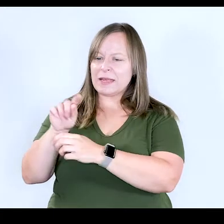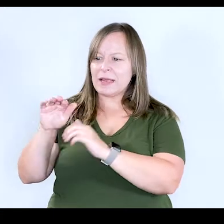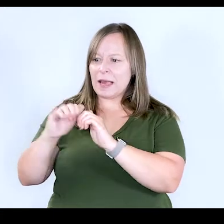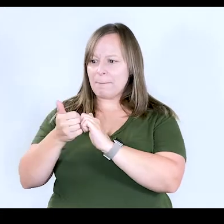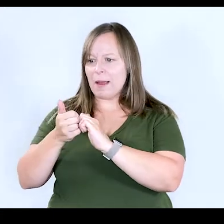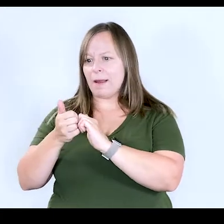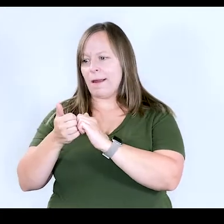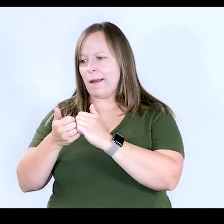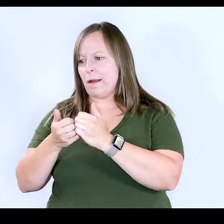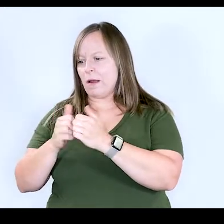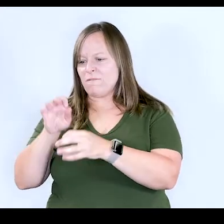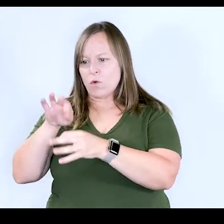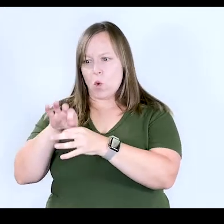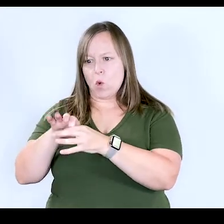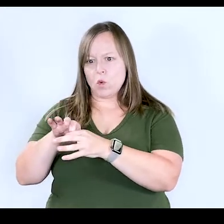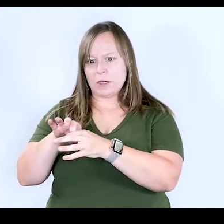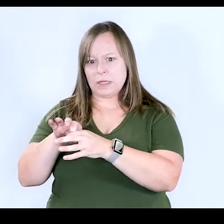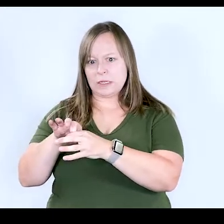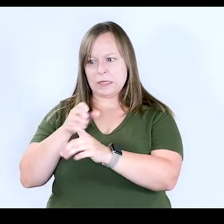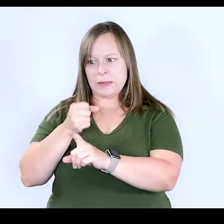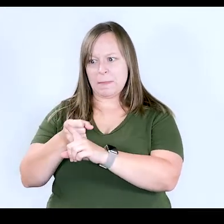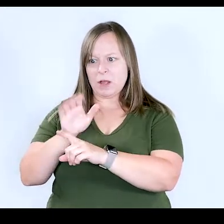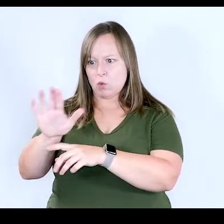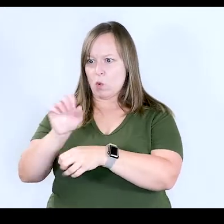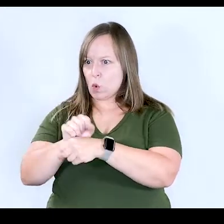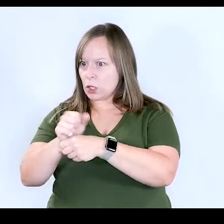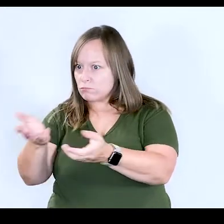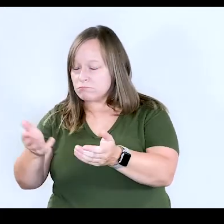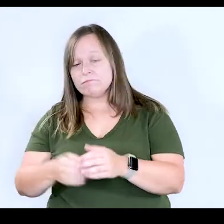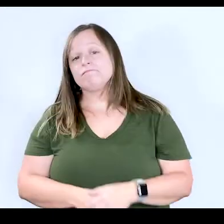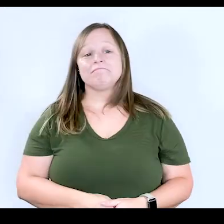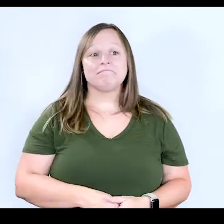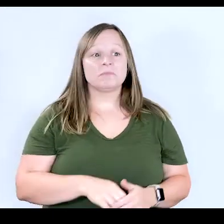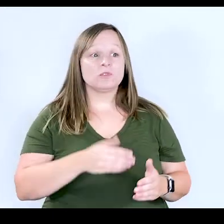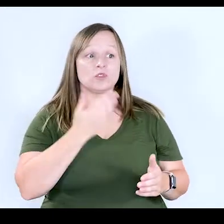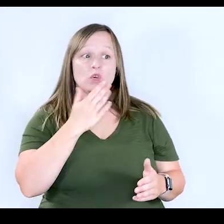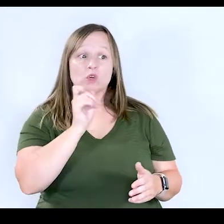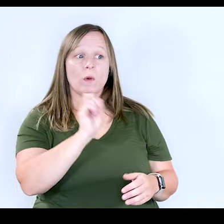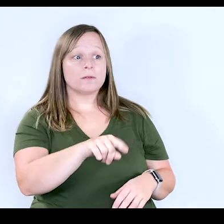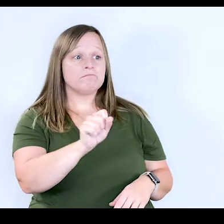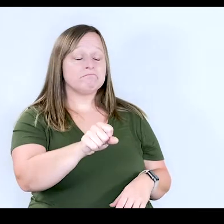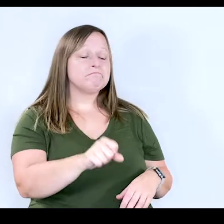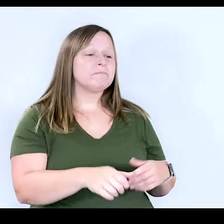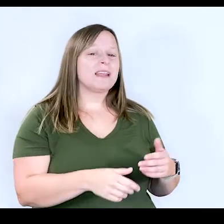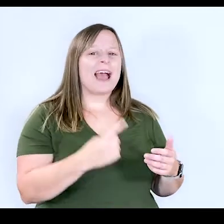about how voting really is going to impact the work you're doing. Yeah, that's a great question.